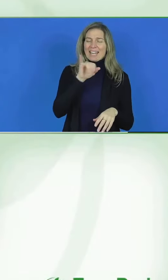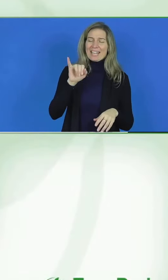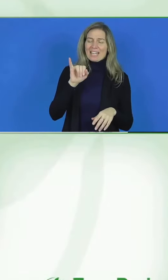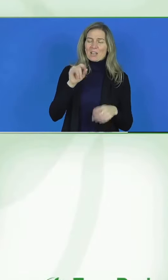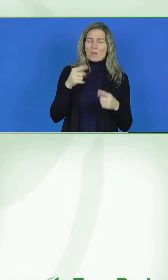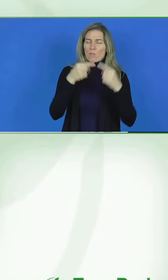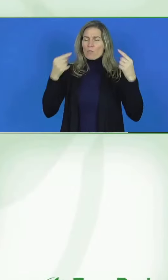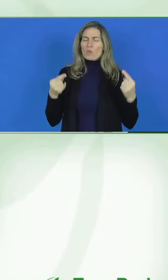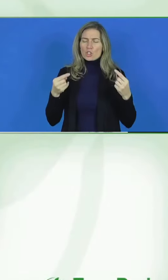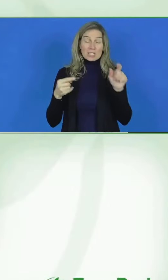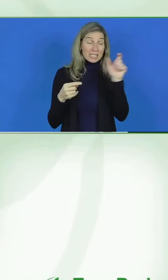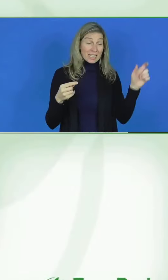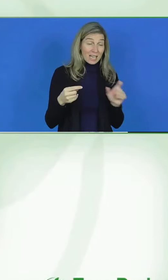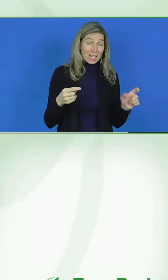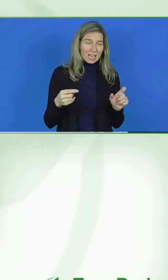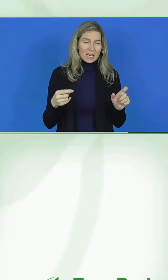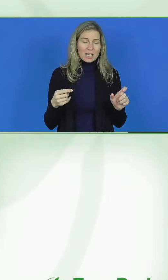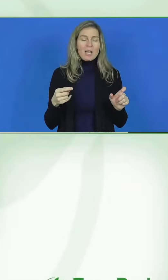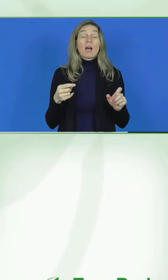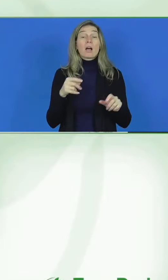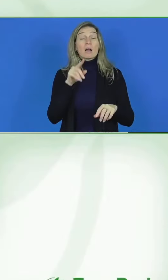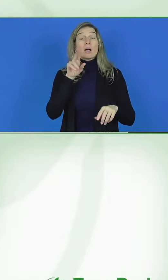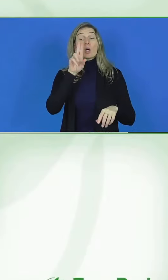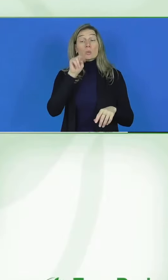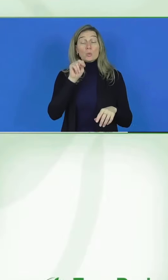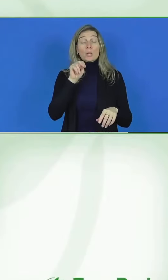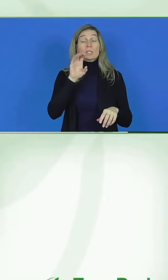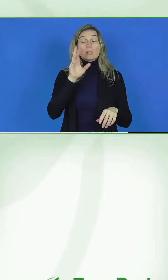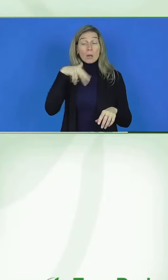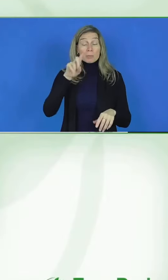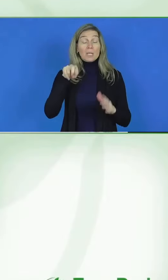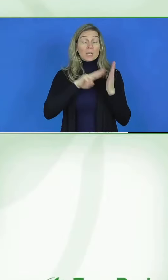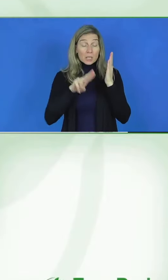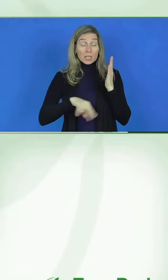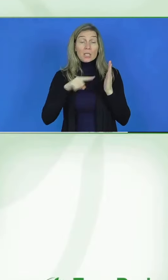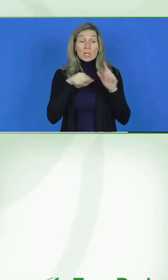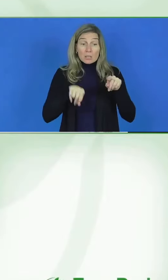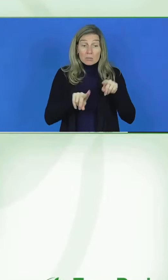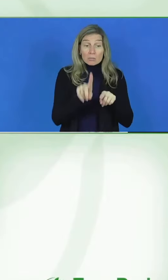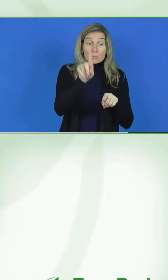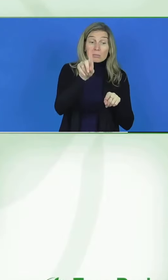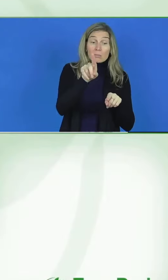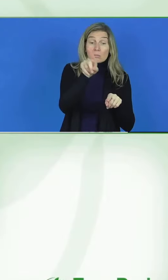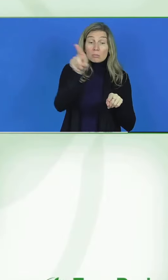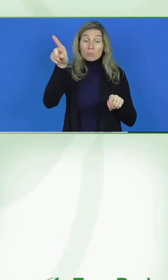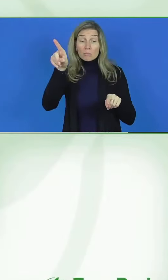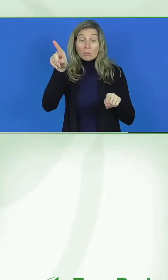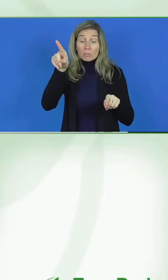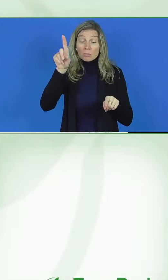in the upper right corner of the page. They found that Italy's failure to provide individualised support